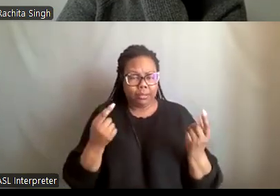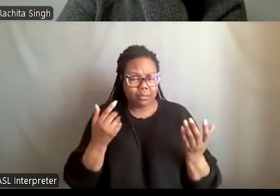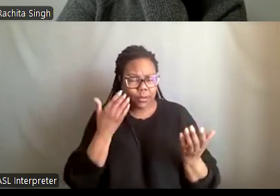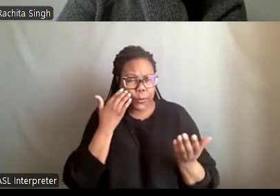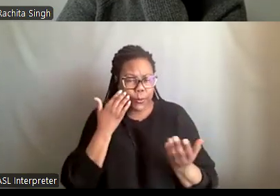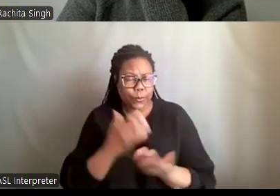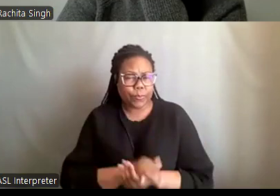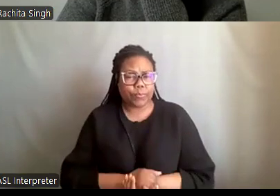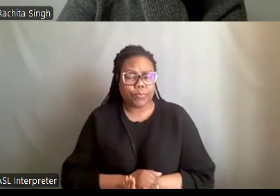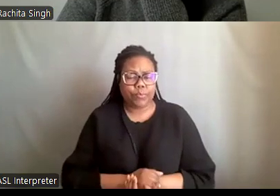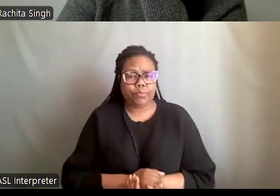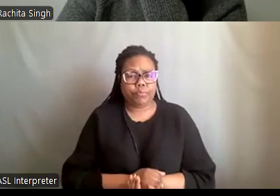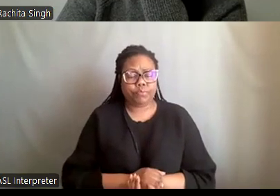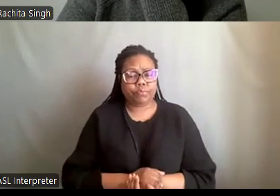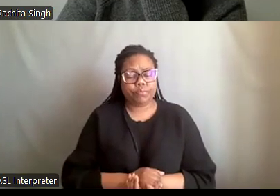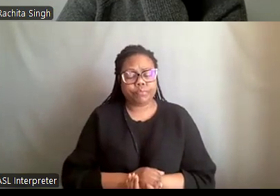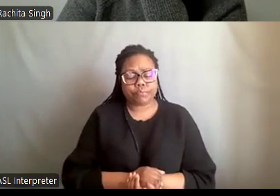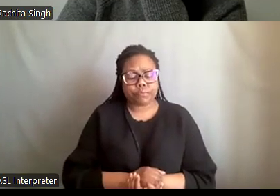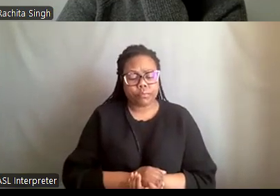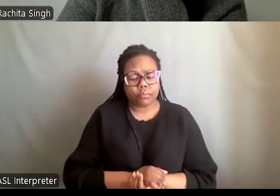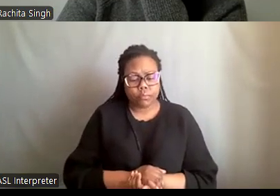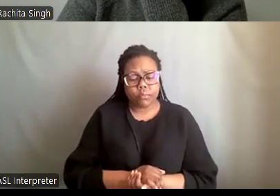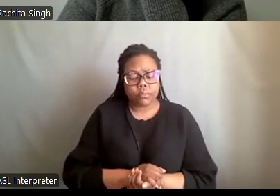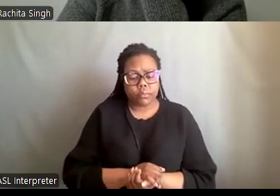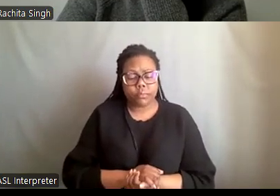do something, you know.